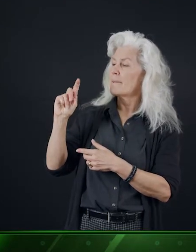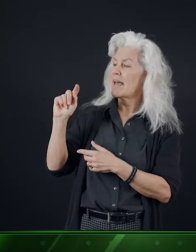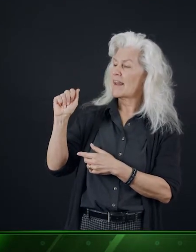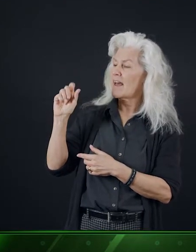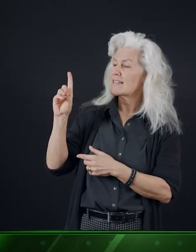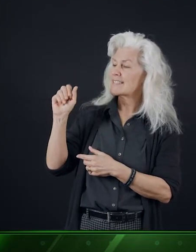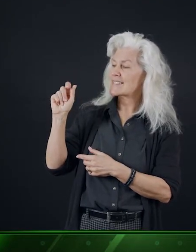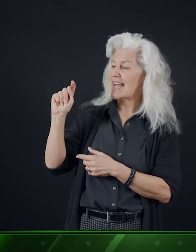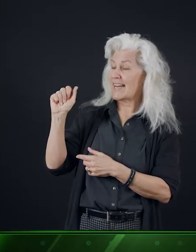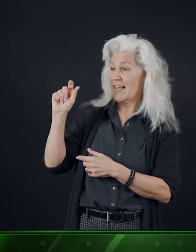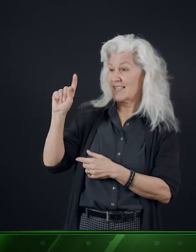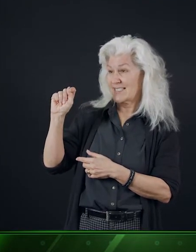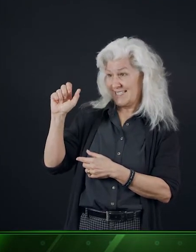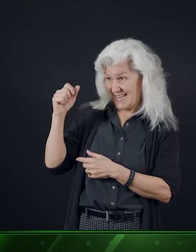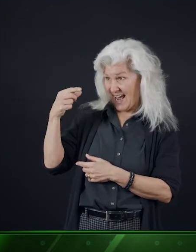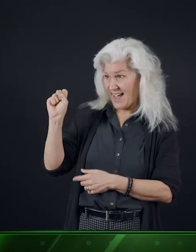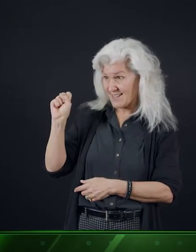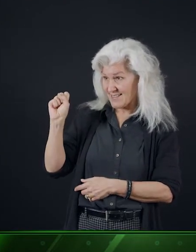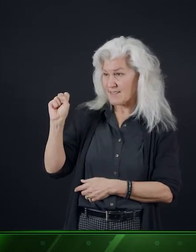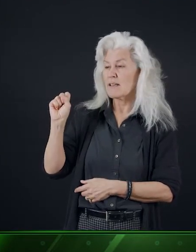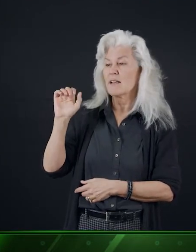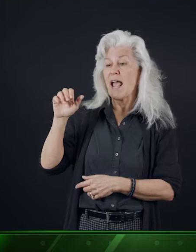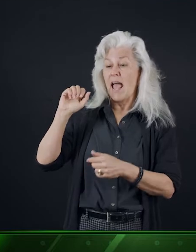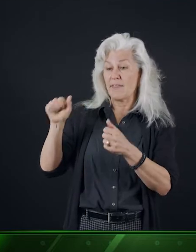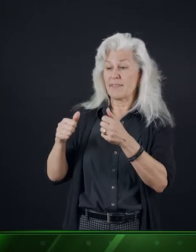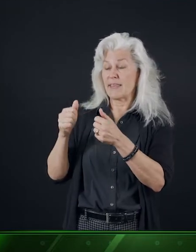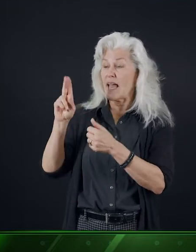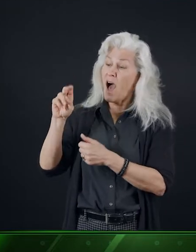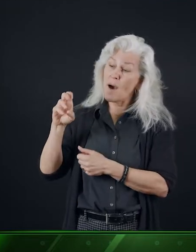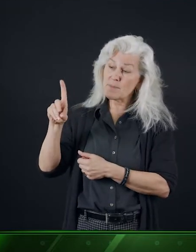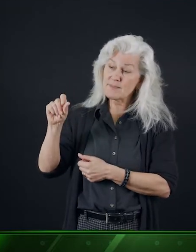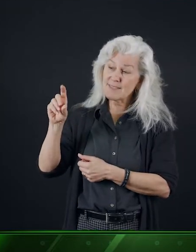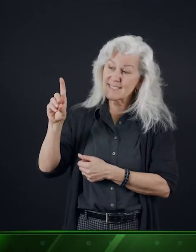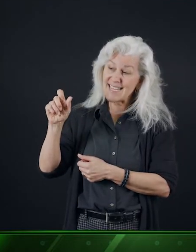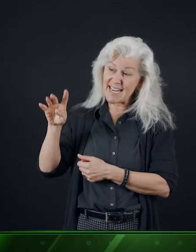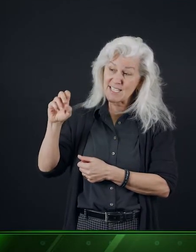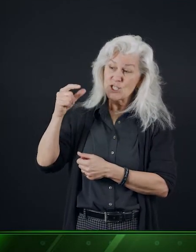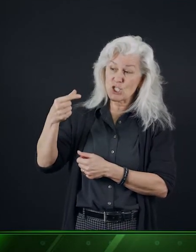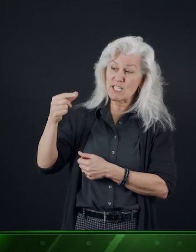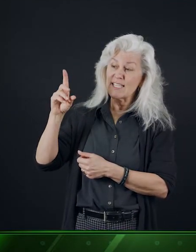the updated GDK and features like Night Mode and color filters will be releasing shortly.